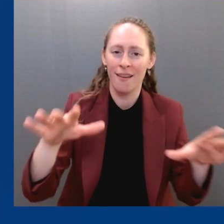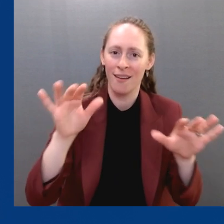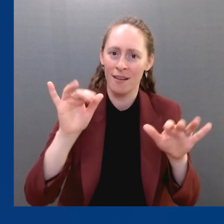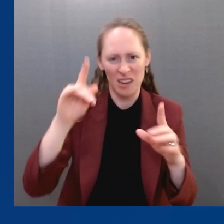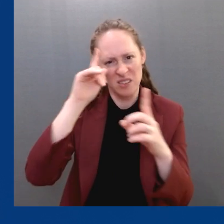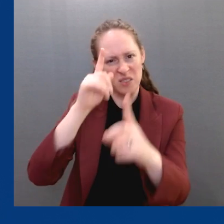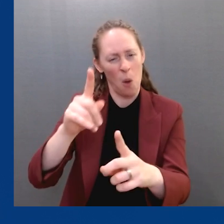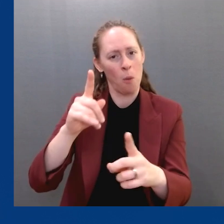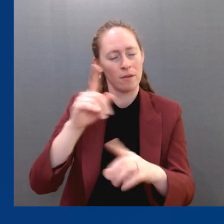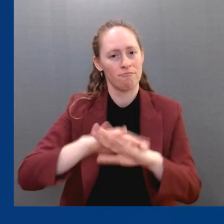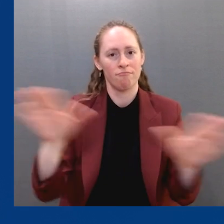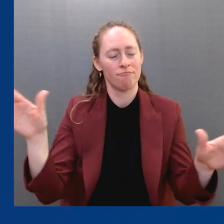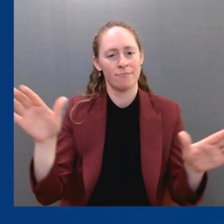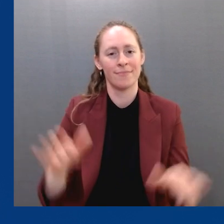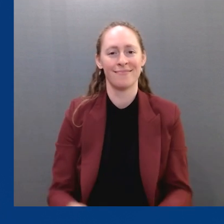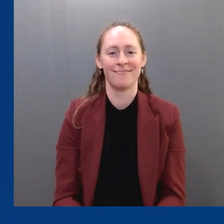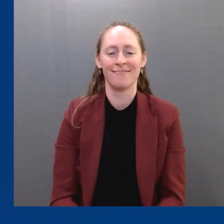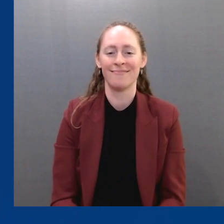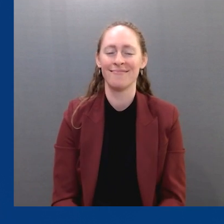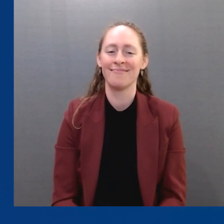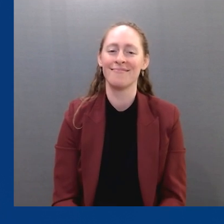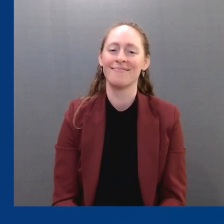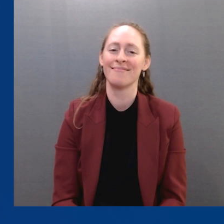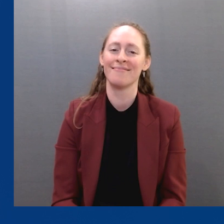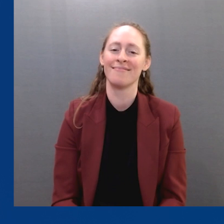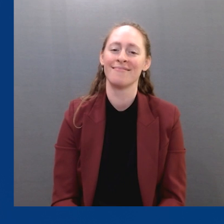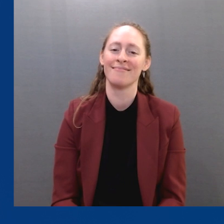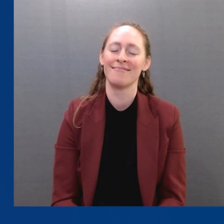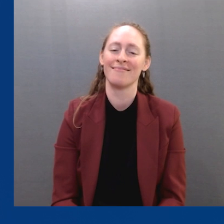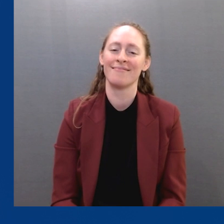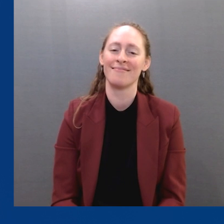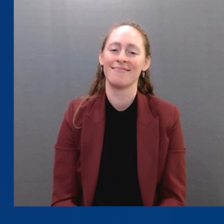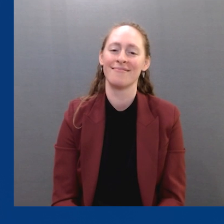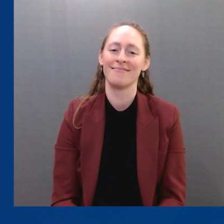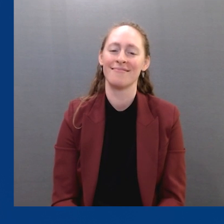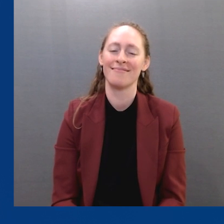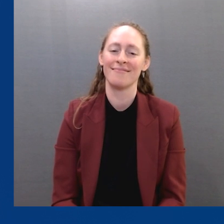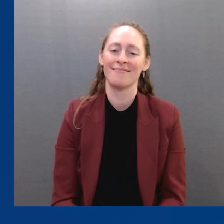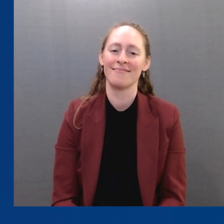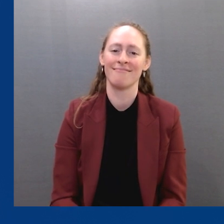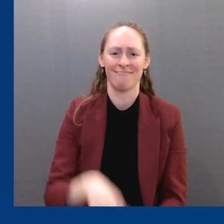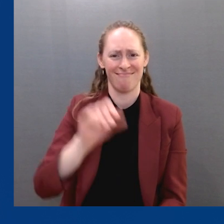Now, certainly those are hospitalizations, infection, severe disease that we want to prevent right now.